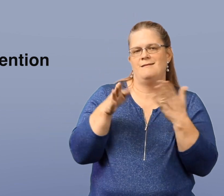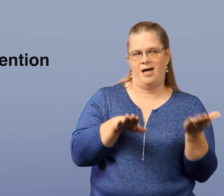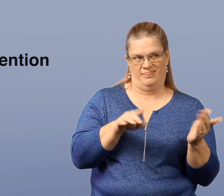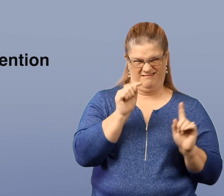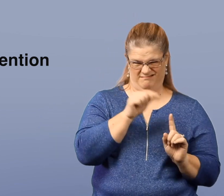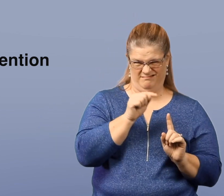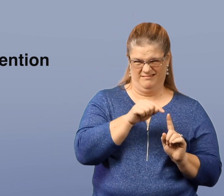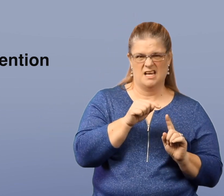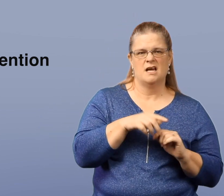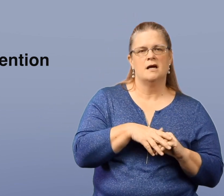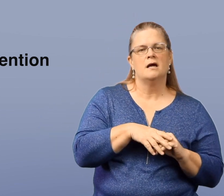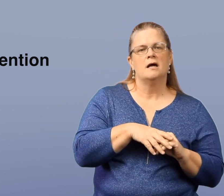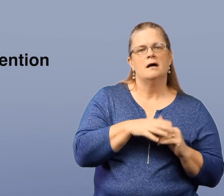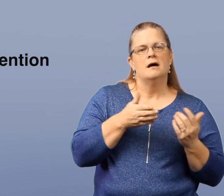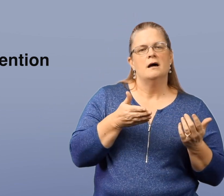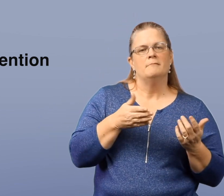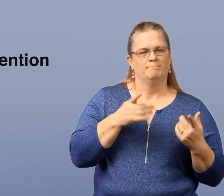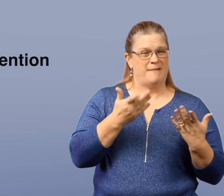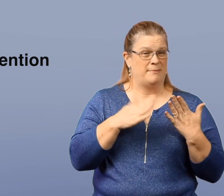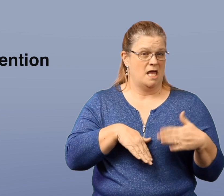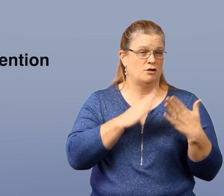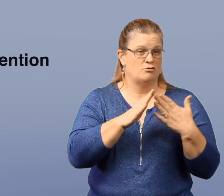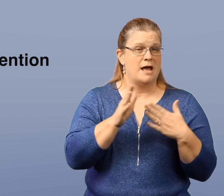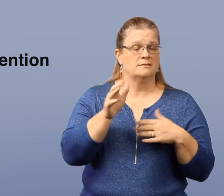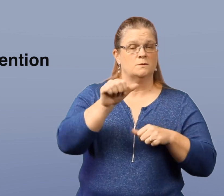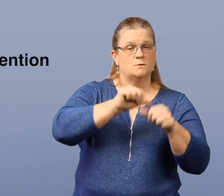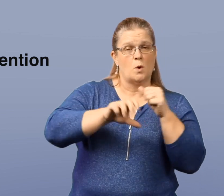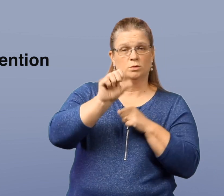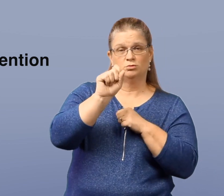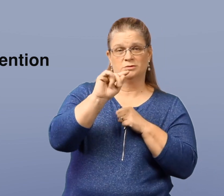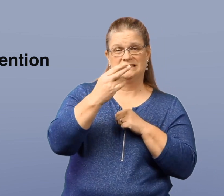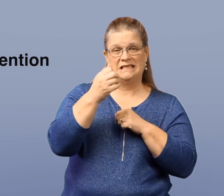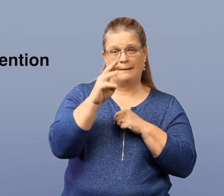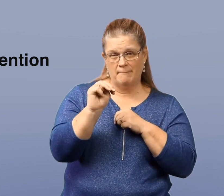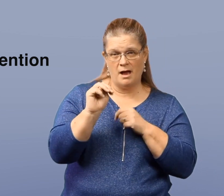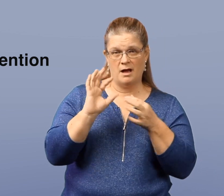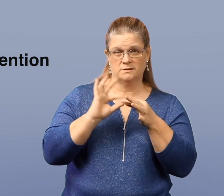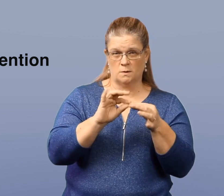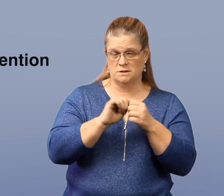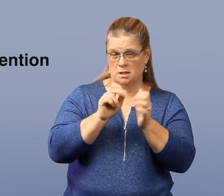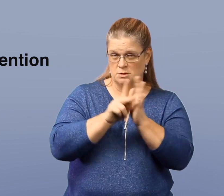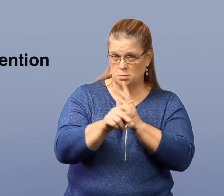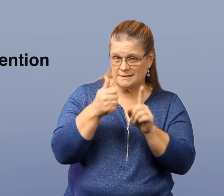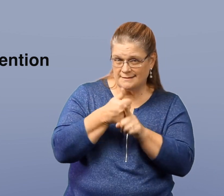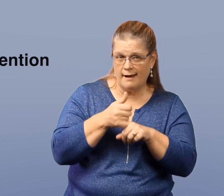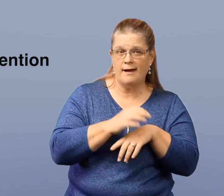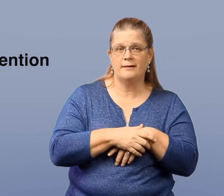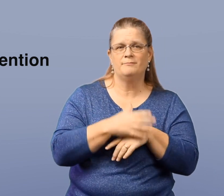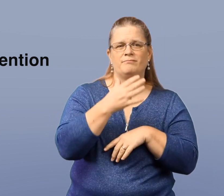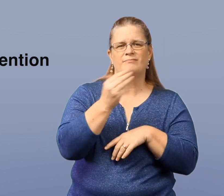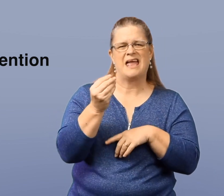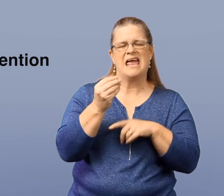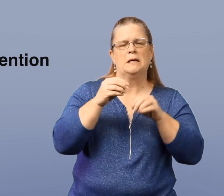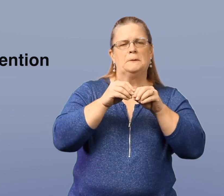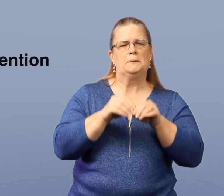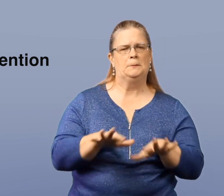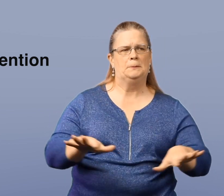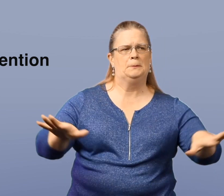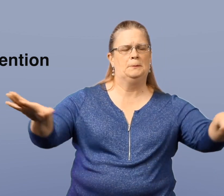with a suicide death, address the social stigma associated with suicide,